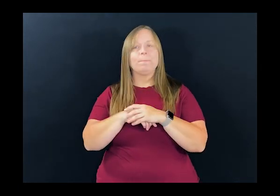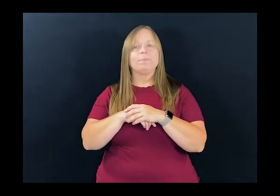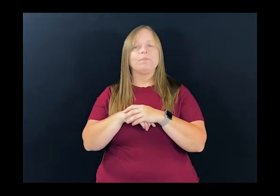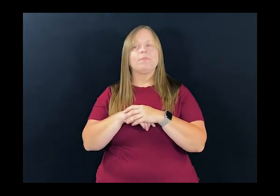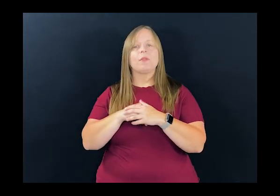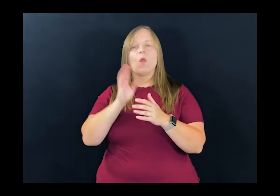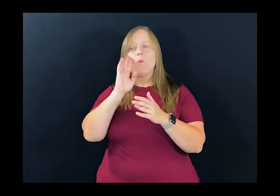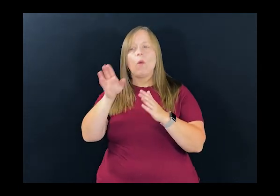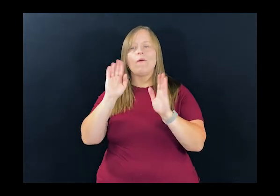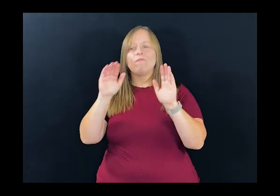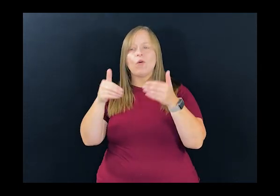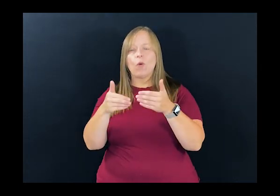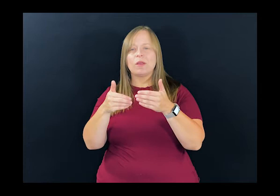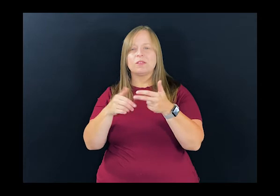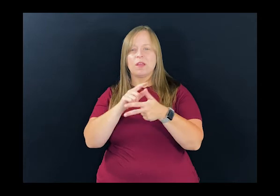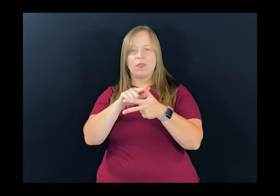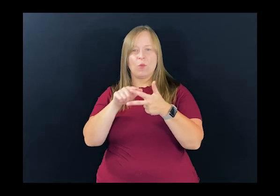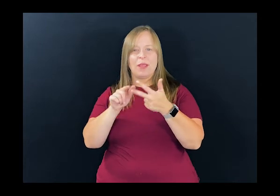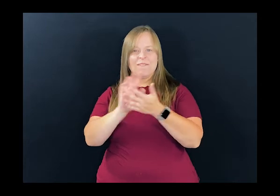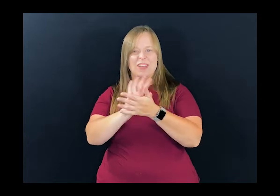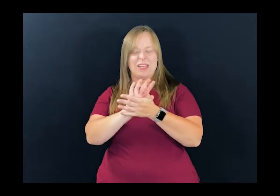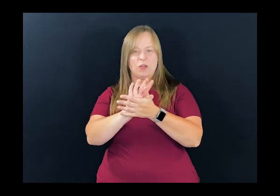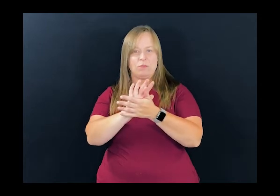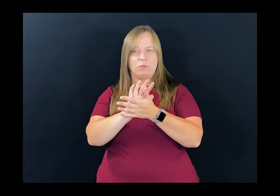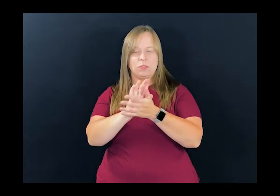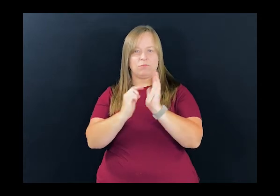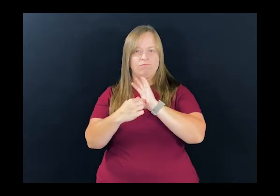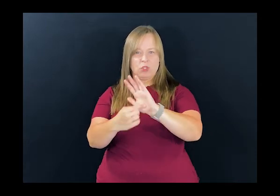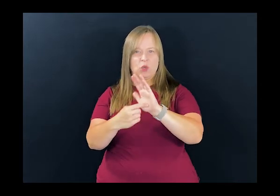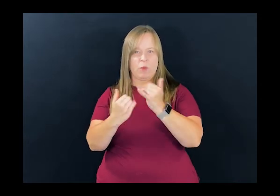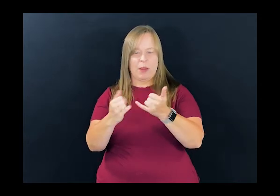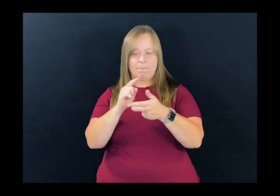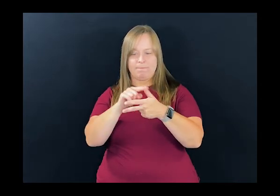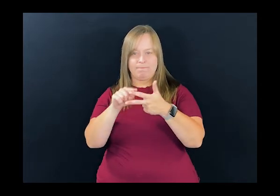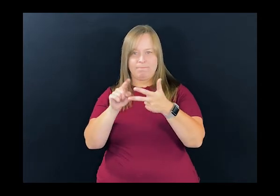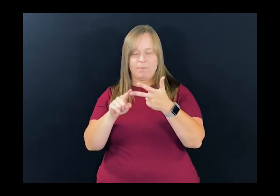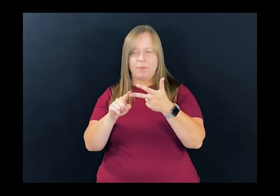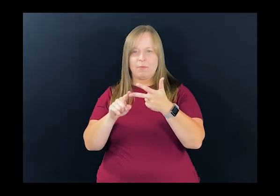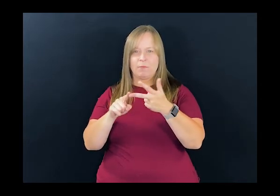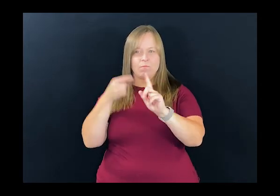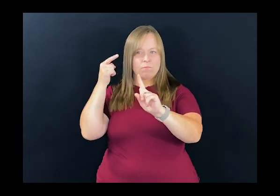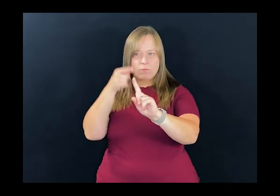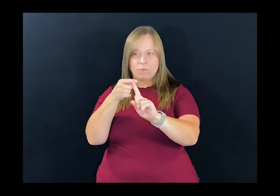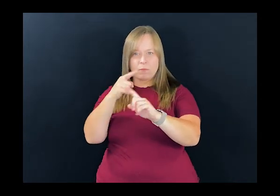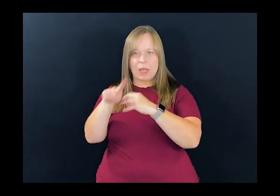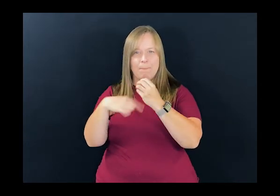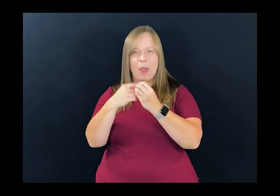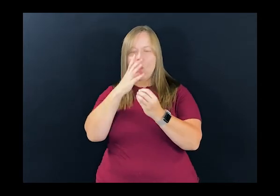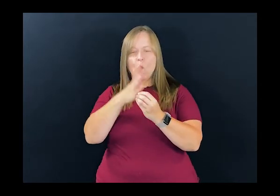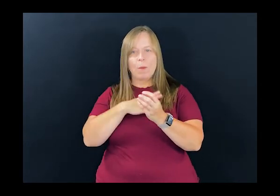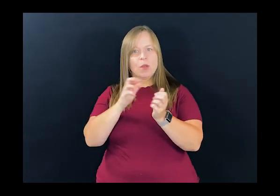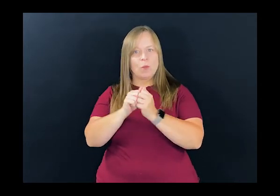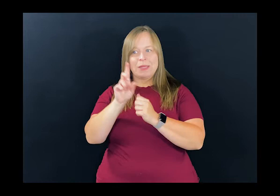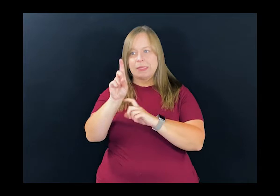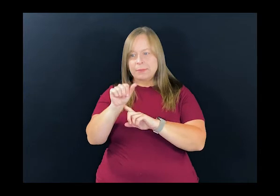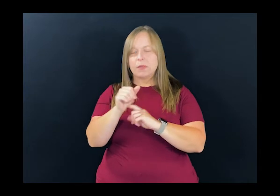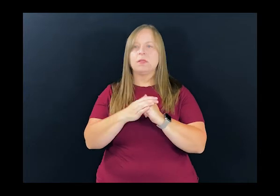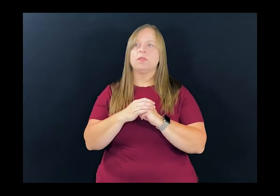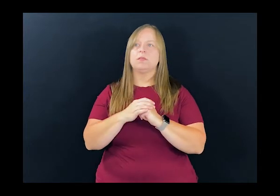And it's going to focus on it's three films that are being featured. And these films are about women with disabilities